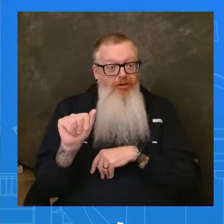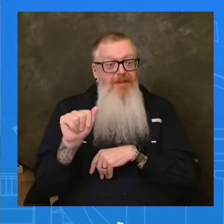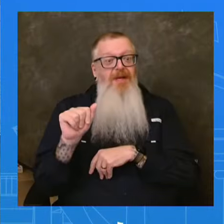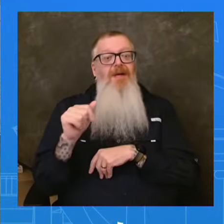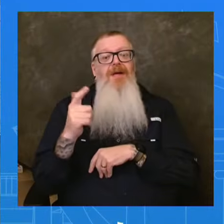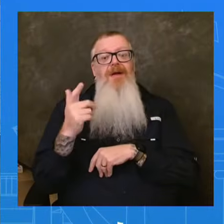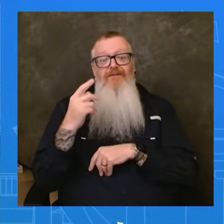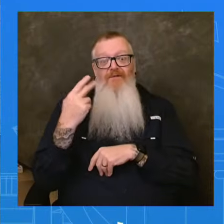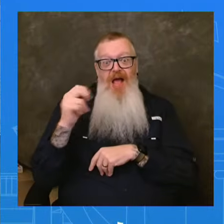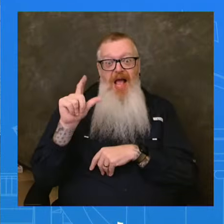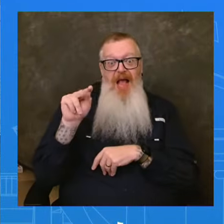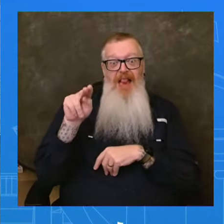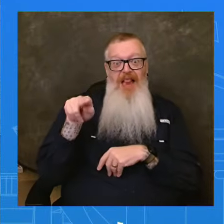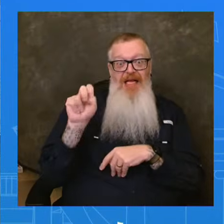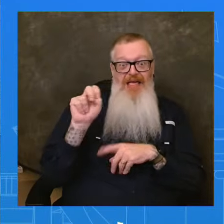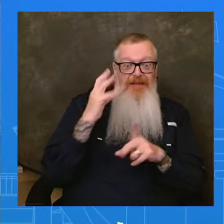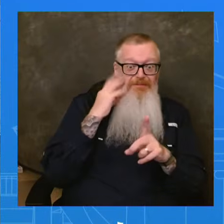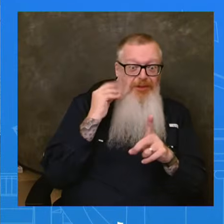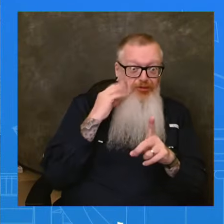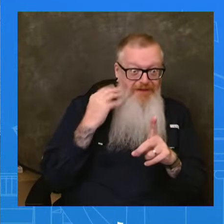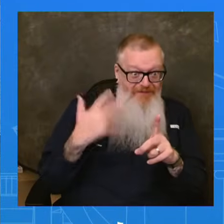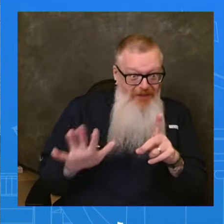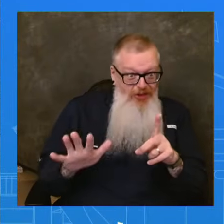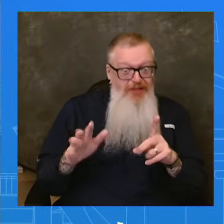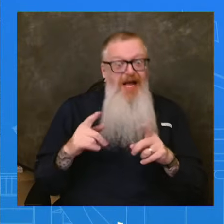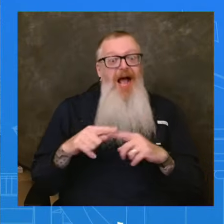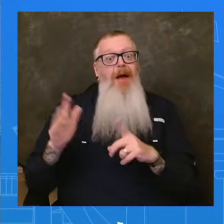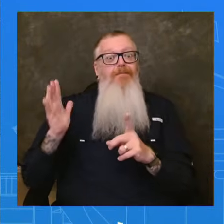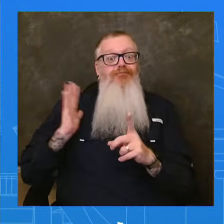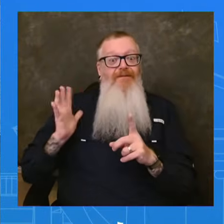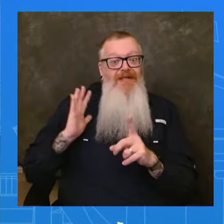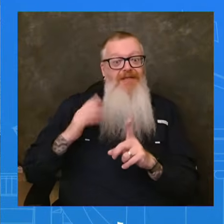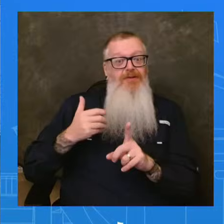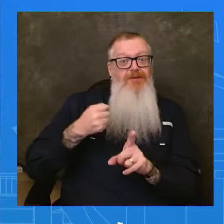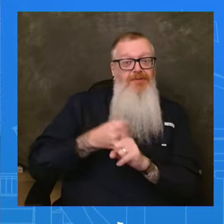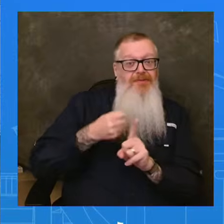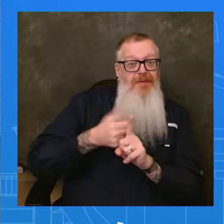at the president's direction, I sent an additional 1,200 search and rescue personnel,